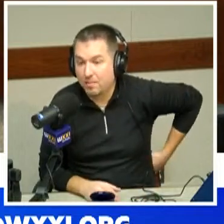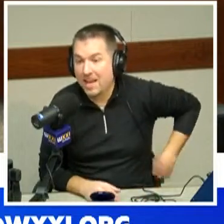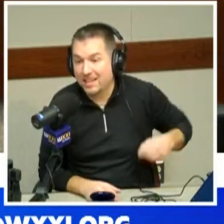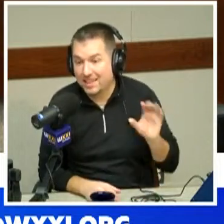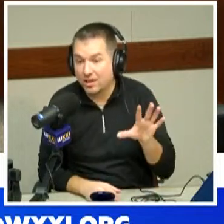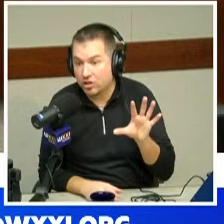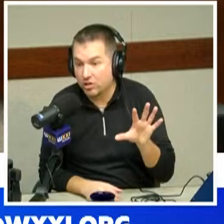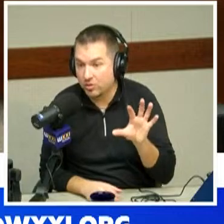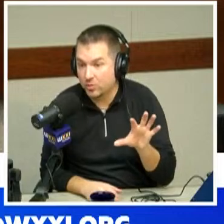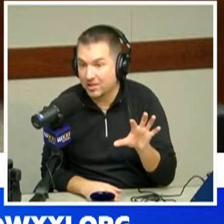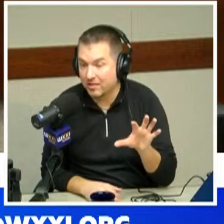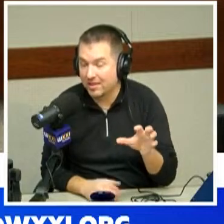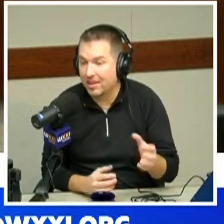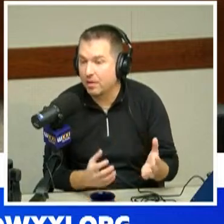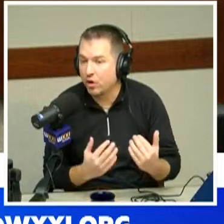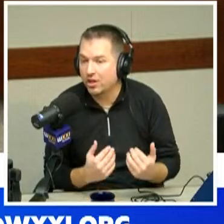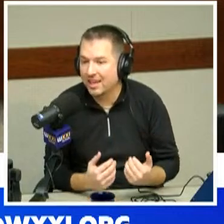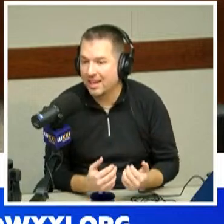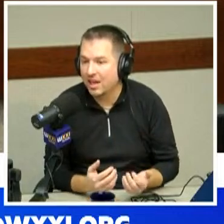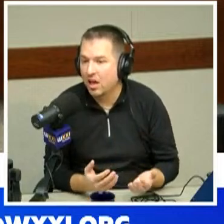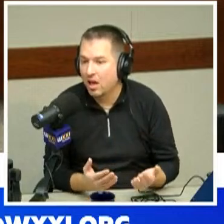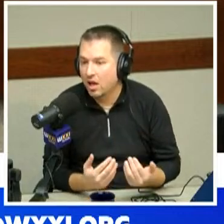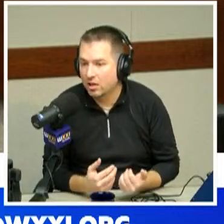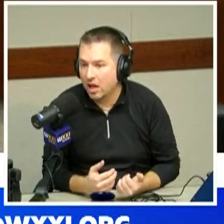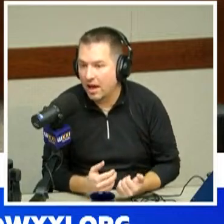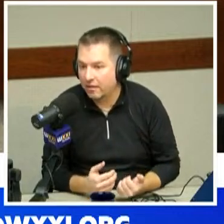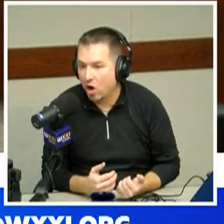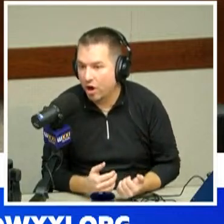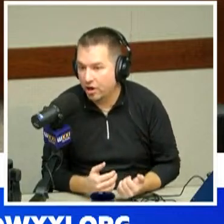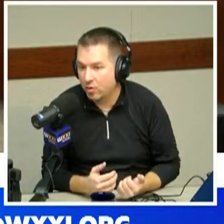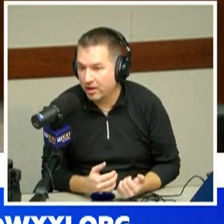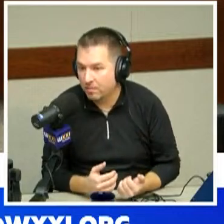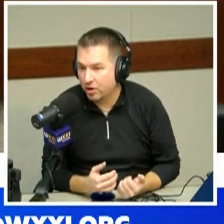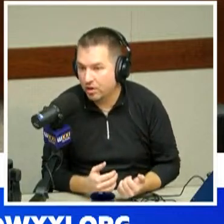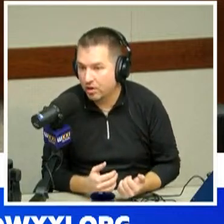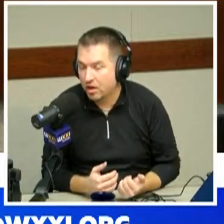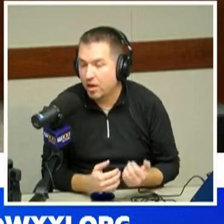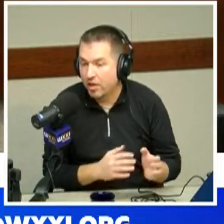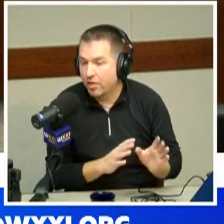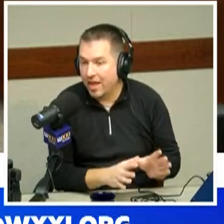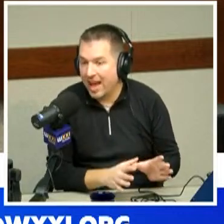really paying attention to a specific thing but they're getting a lot of audio input that